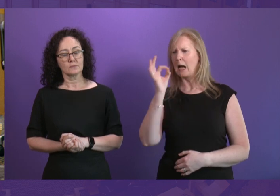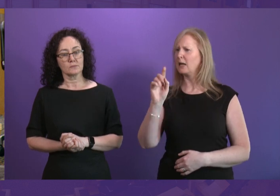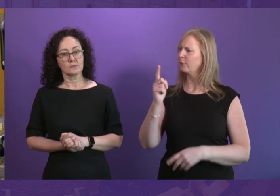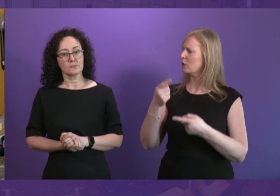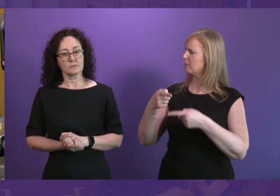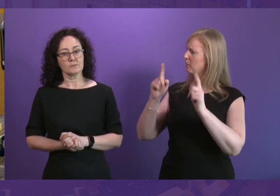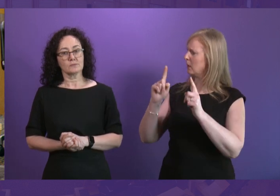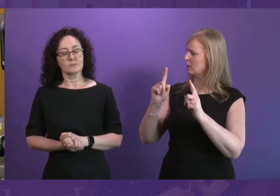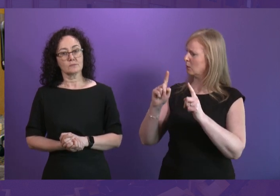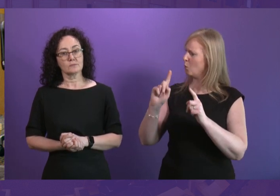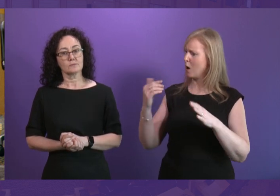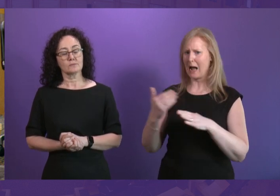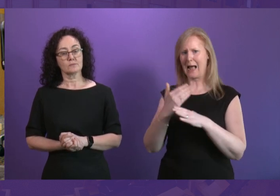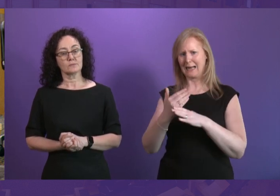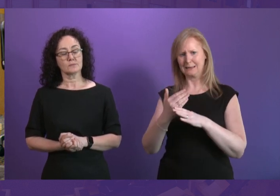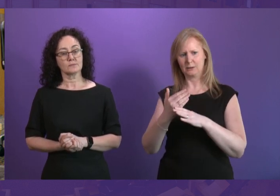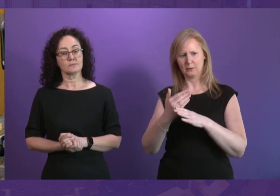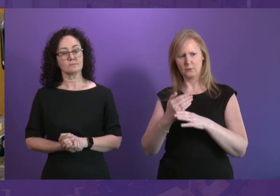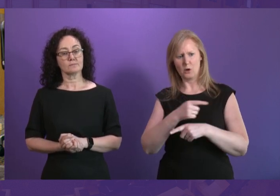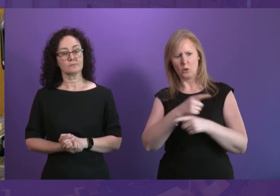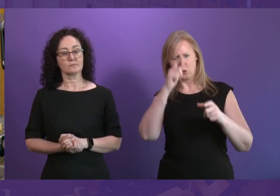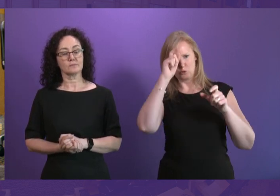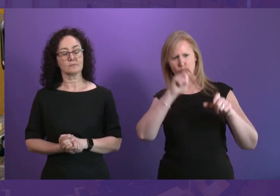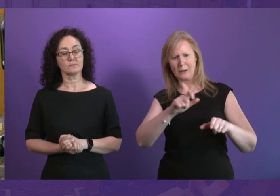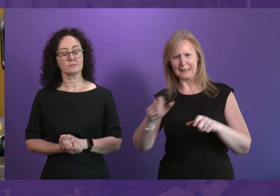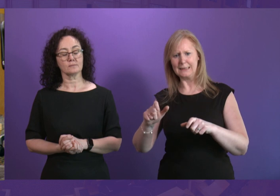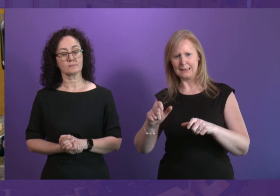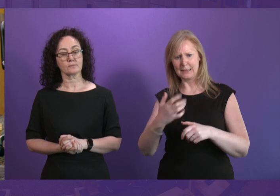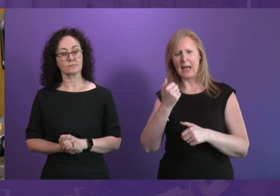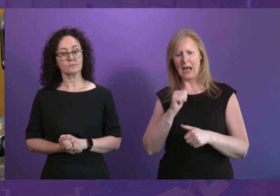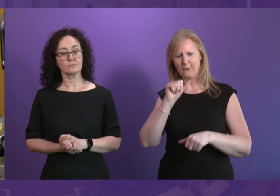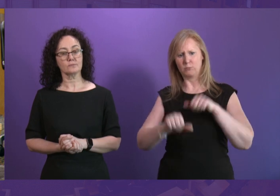What action will be taken to reassure residents that steps are being taken to clamp down on gun crime?